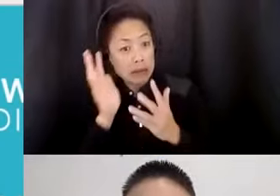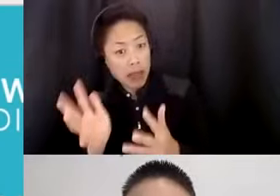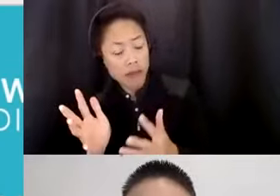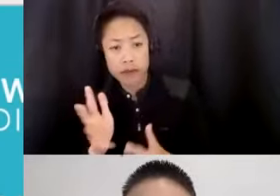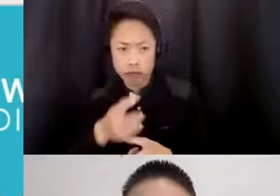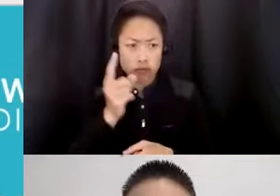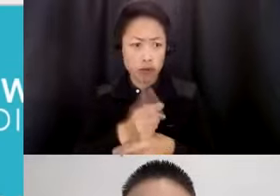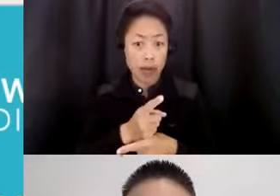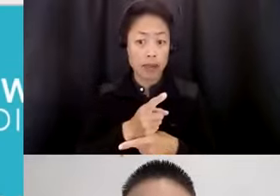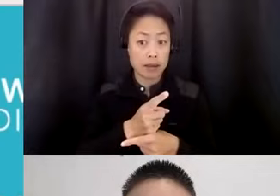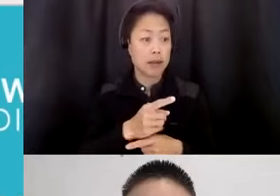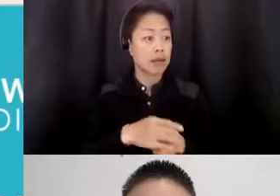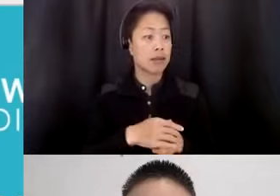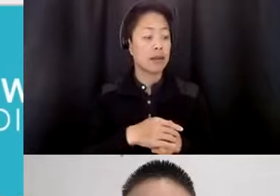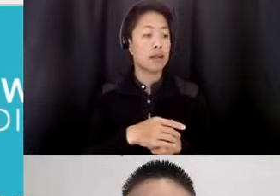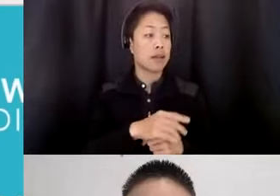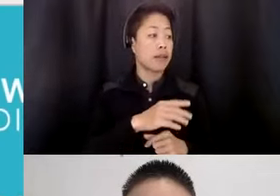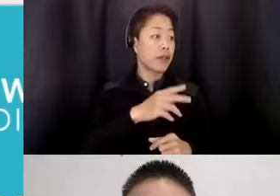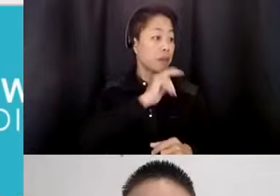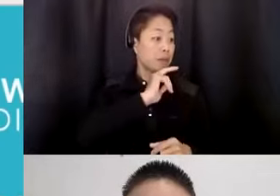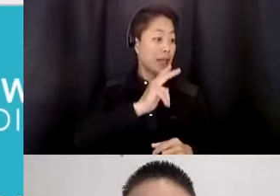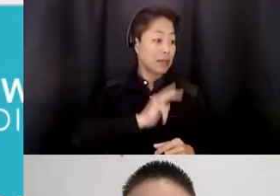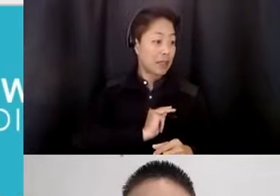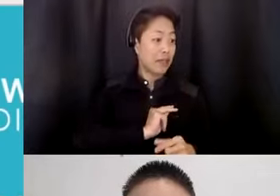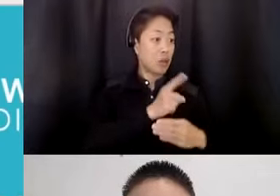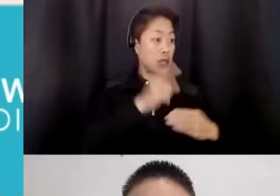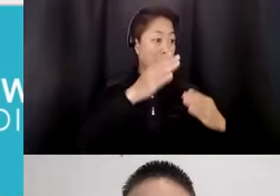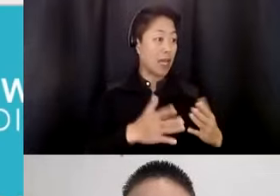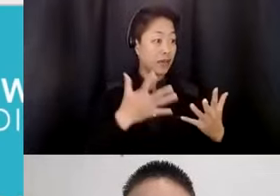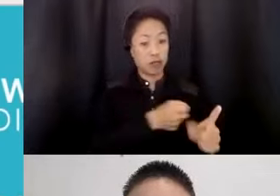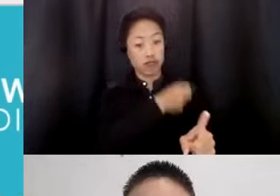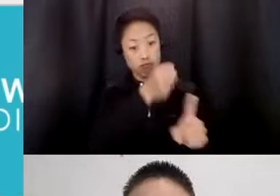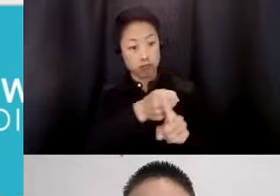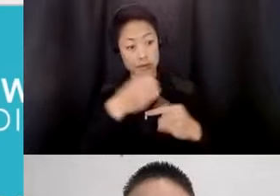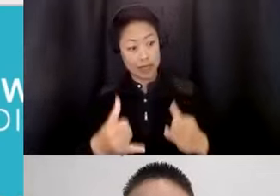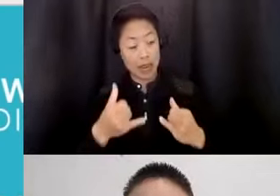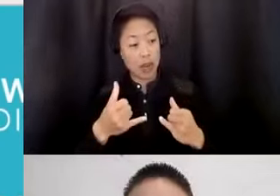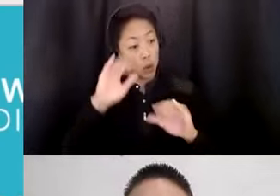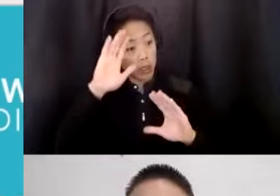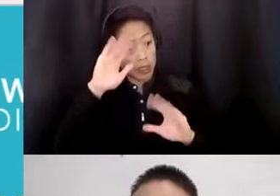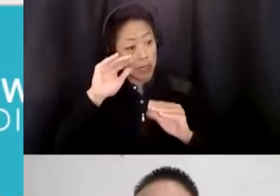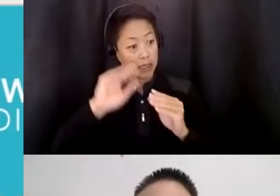"Have we hit the wave from Thanksgiving weekend? Are we expecting numbers to rise from that weekend?" Yes.